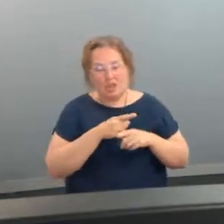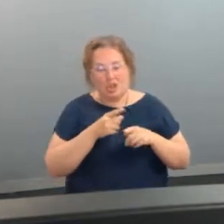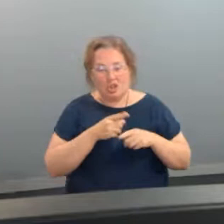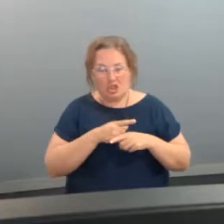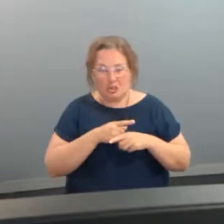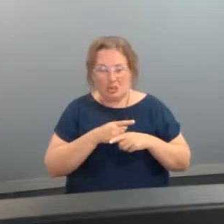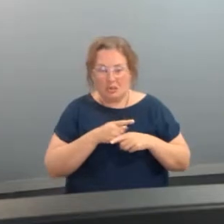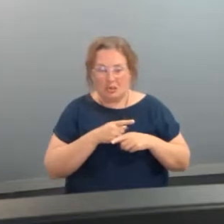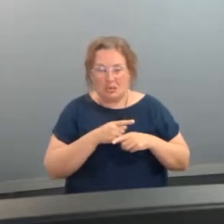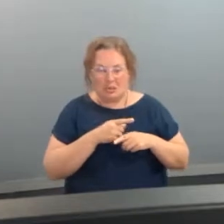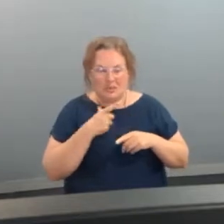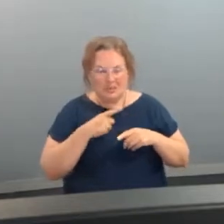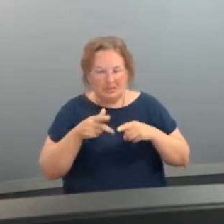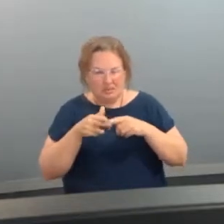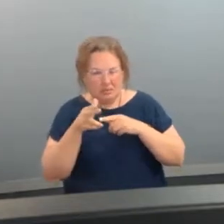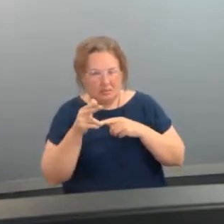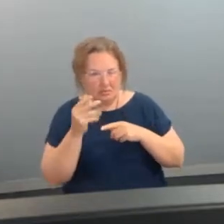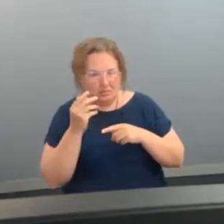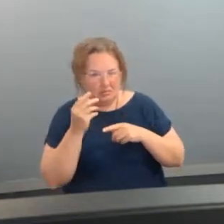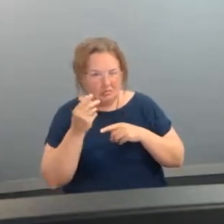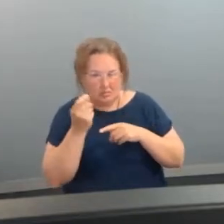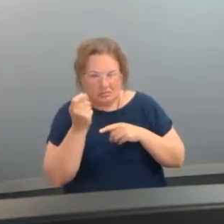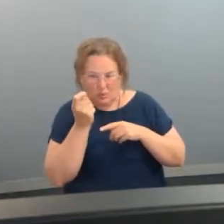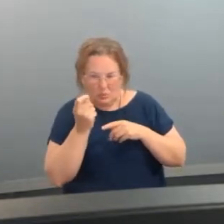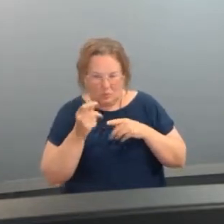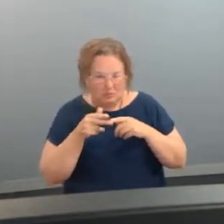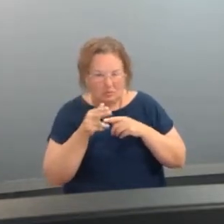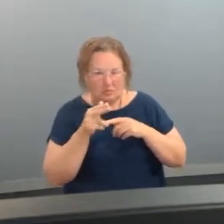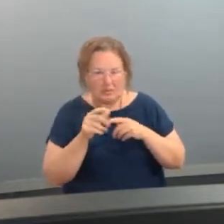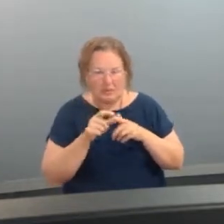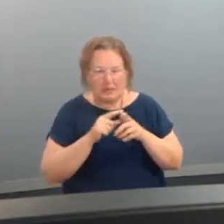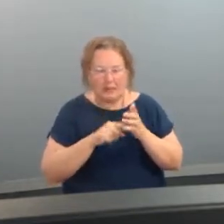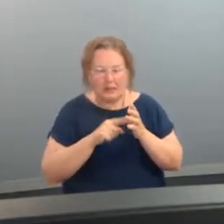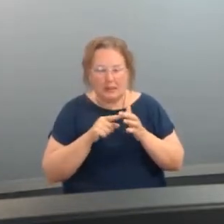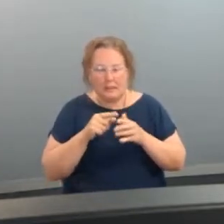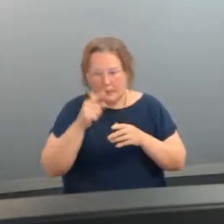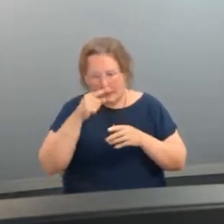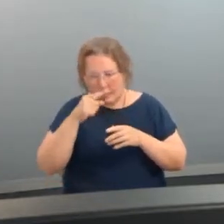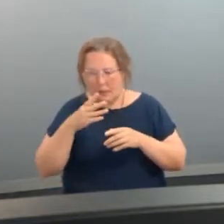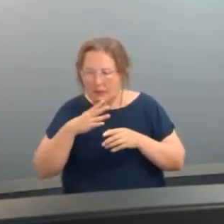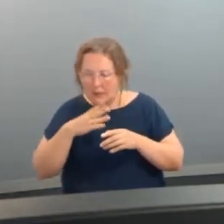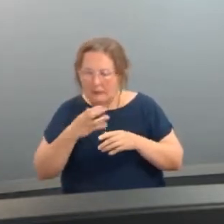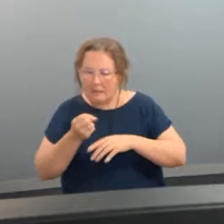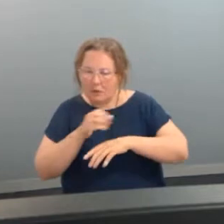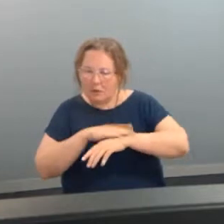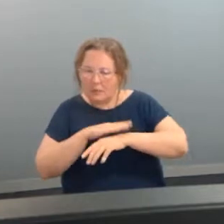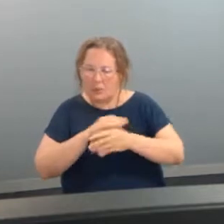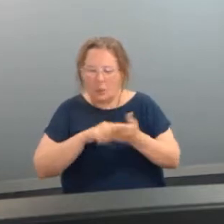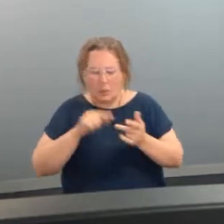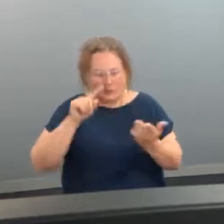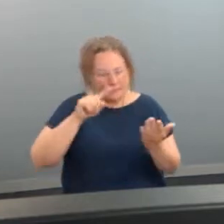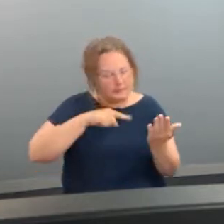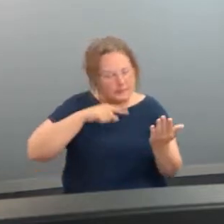that we can feedback to the agency that there is still sufficient time for them to respond in time, and a